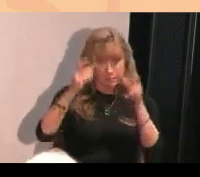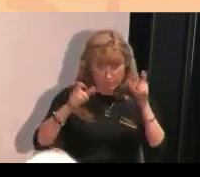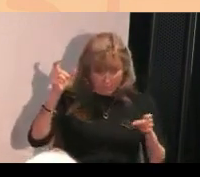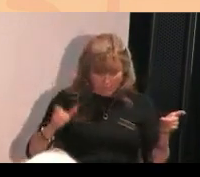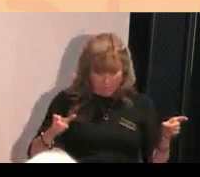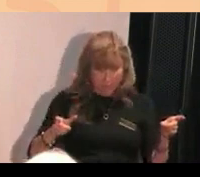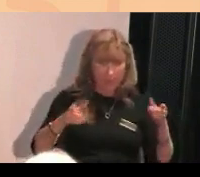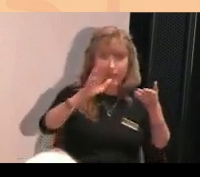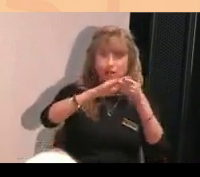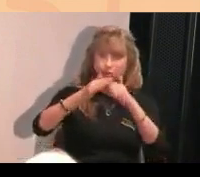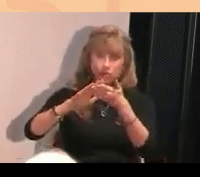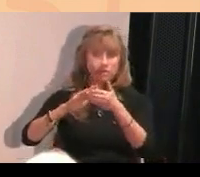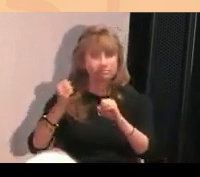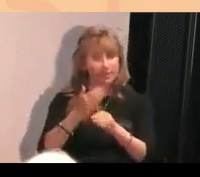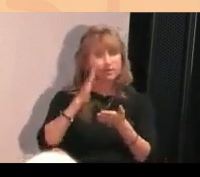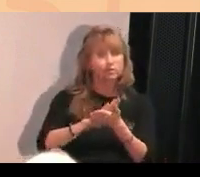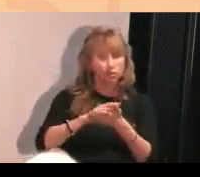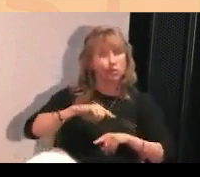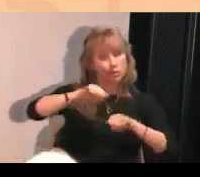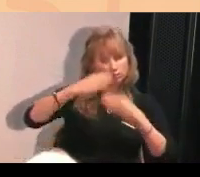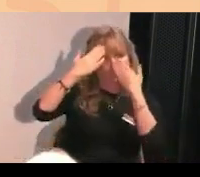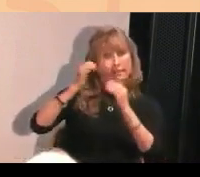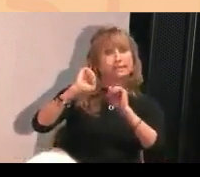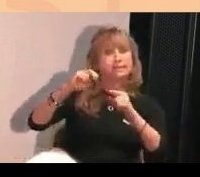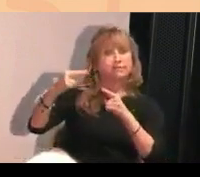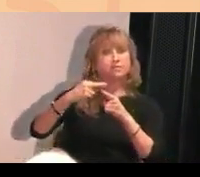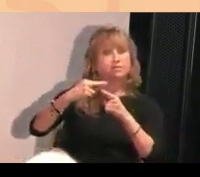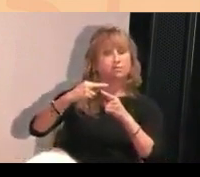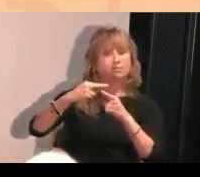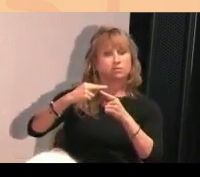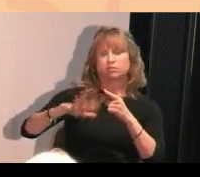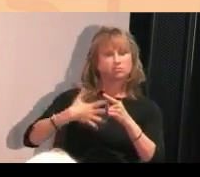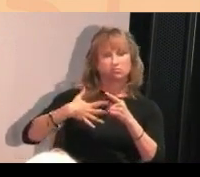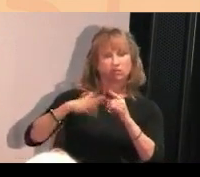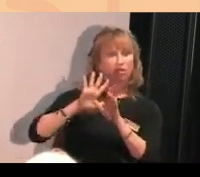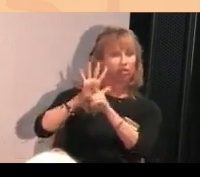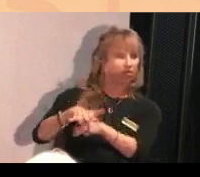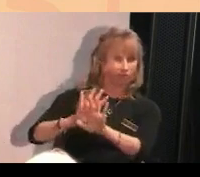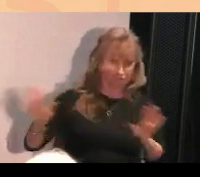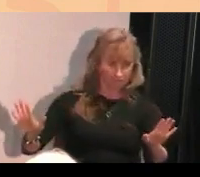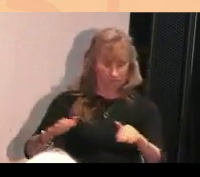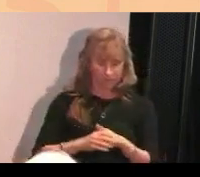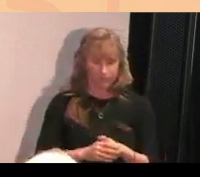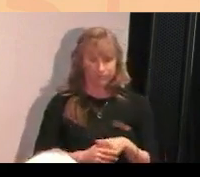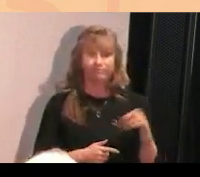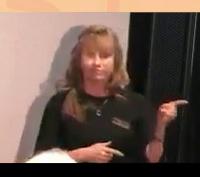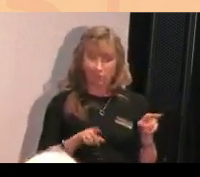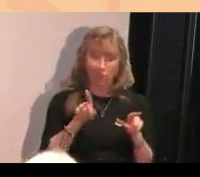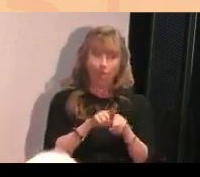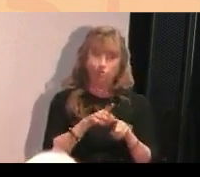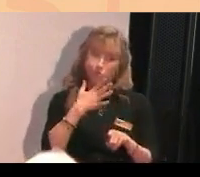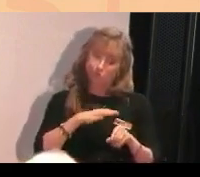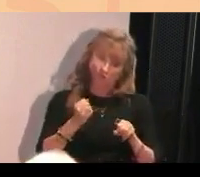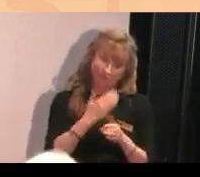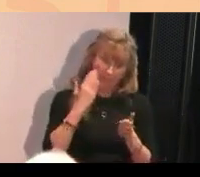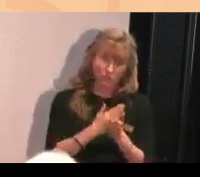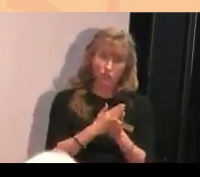not undermined. they also stress the importance of a model that is inclusive and decolonised